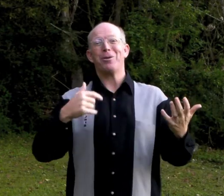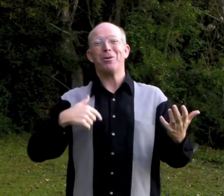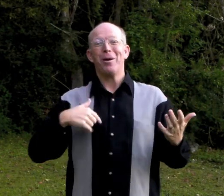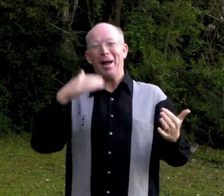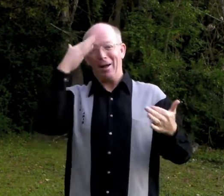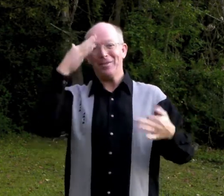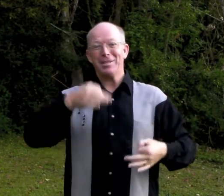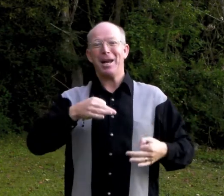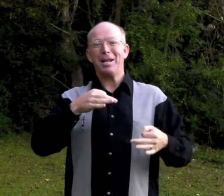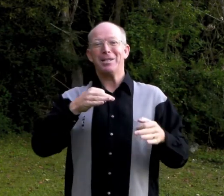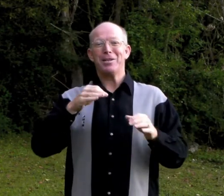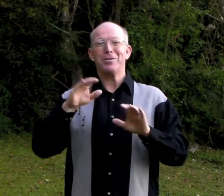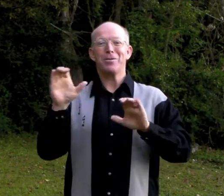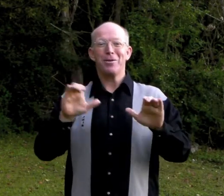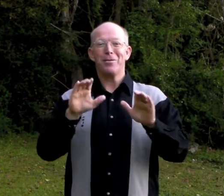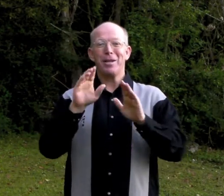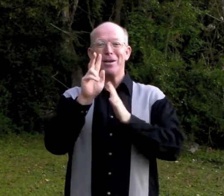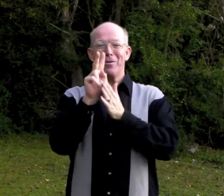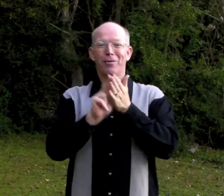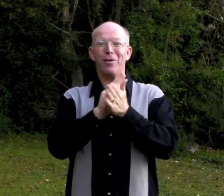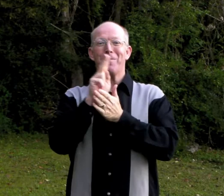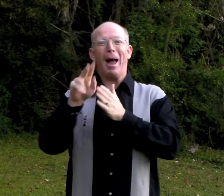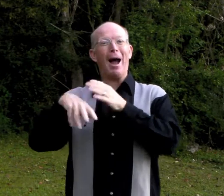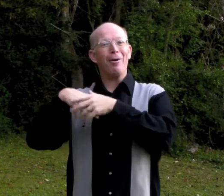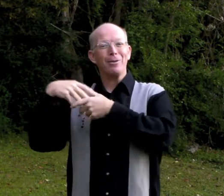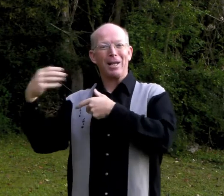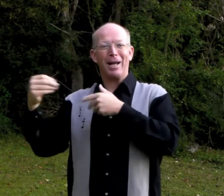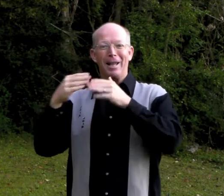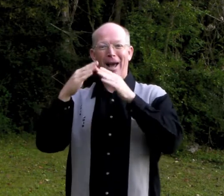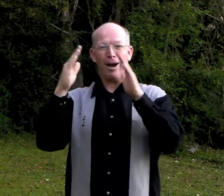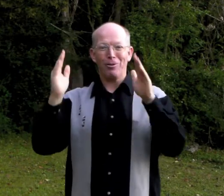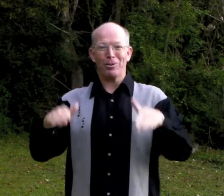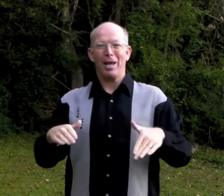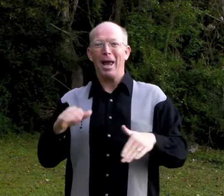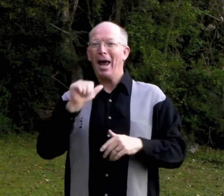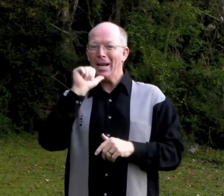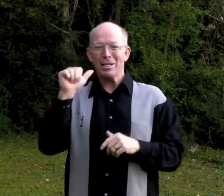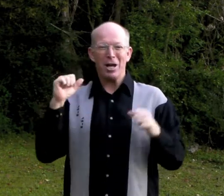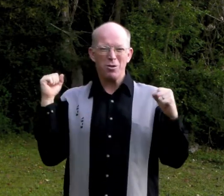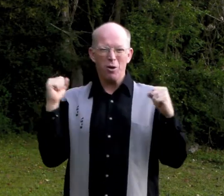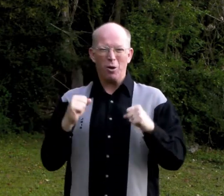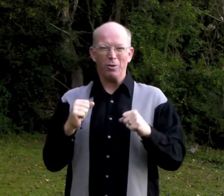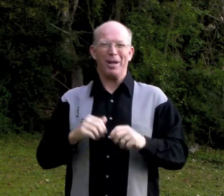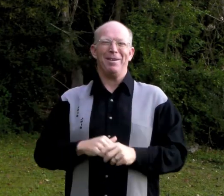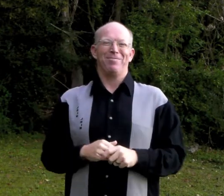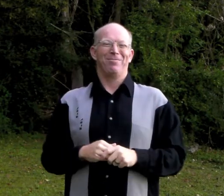so I decided to do the video from outside the house. And, it is not too cold yet.